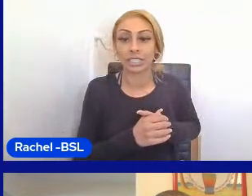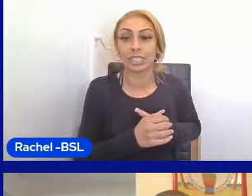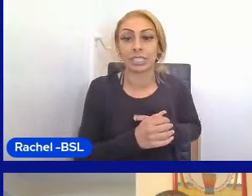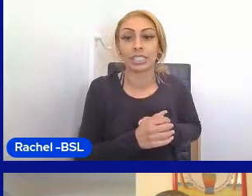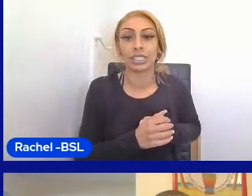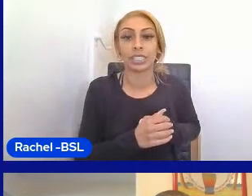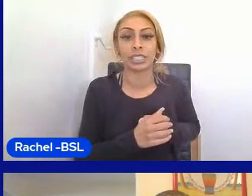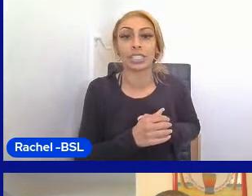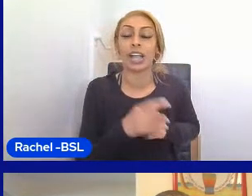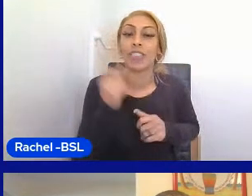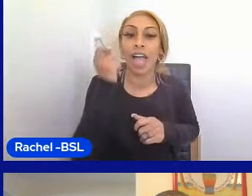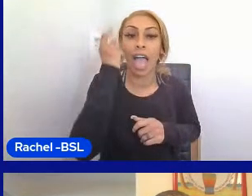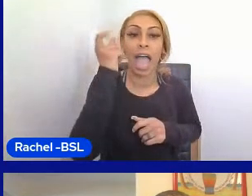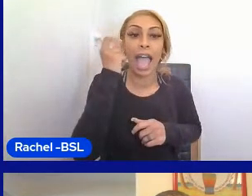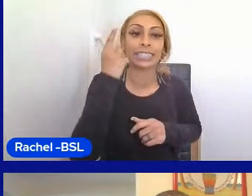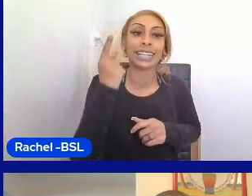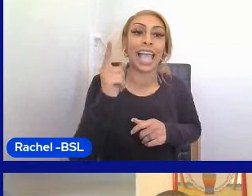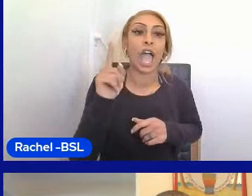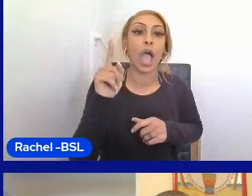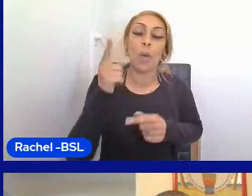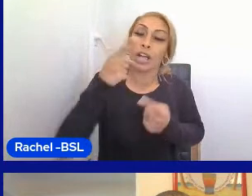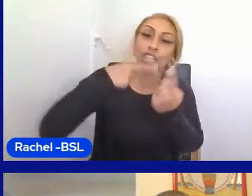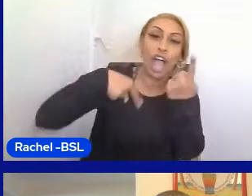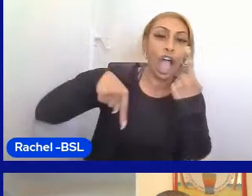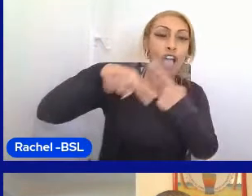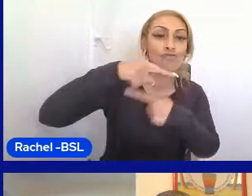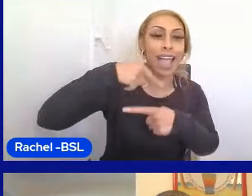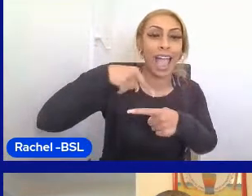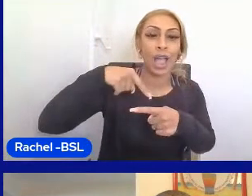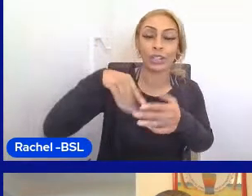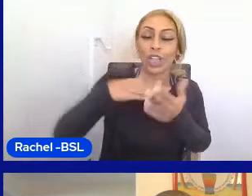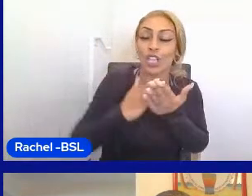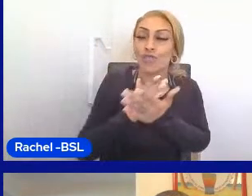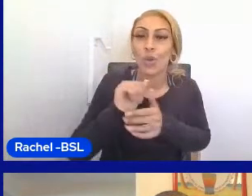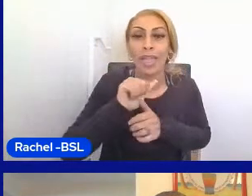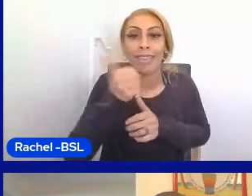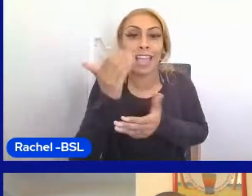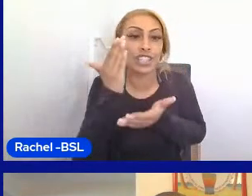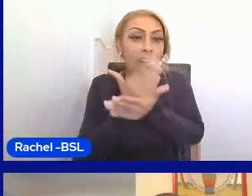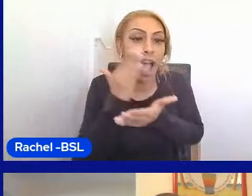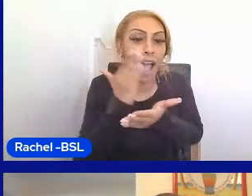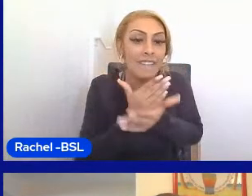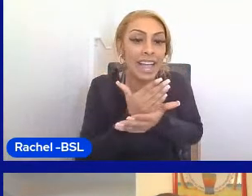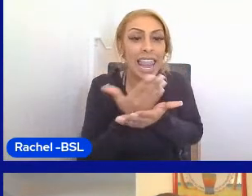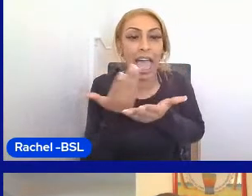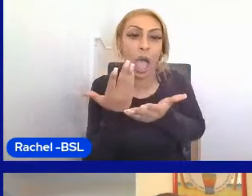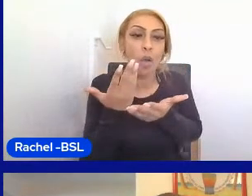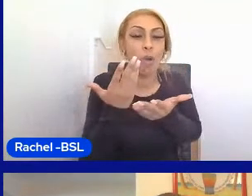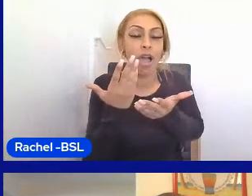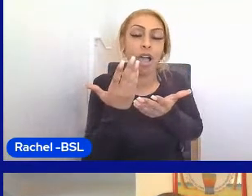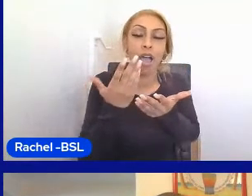hope that more people get a chance to experience it. The idea that you can say basically, what is